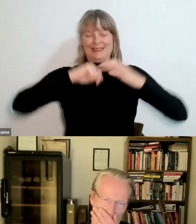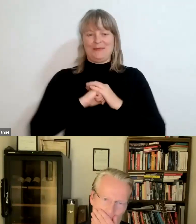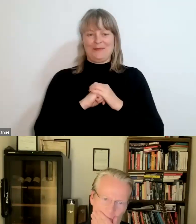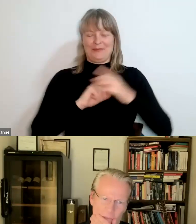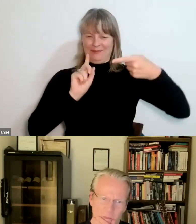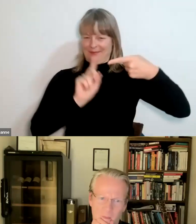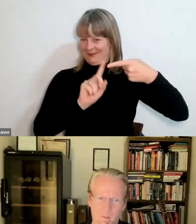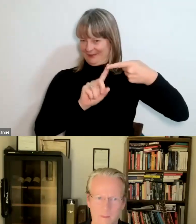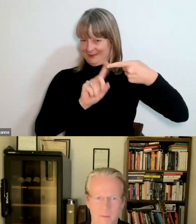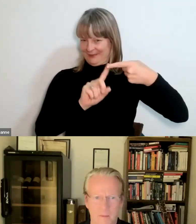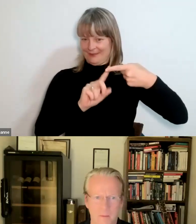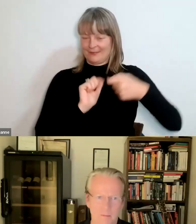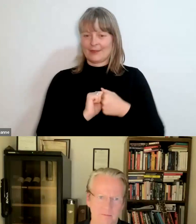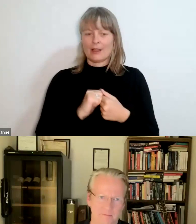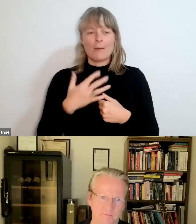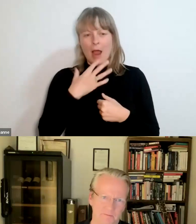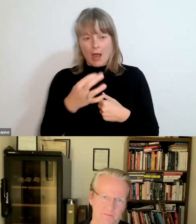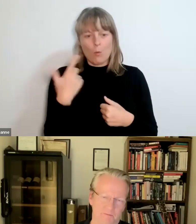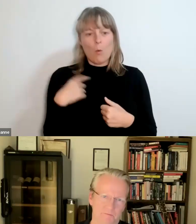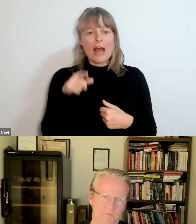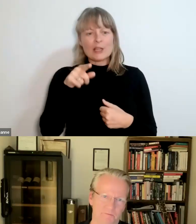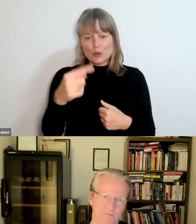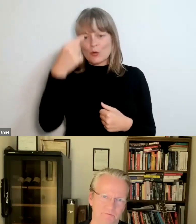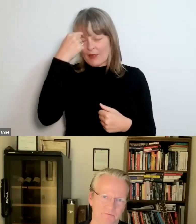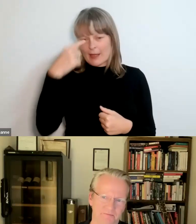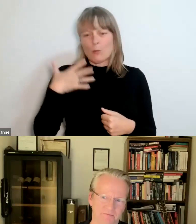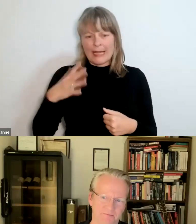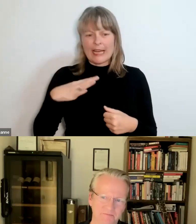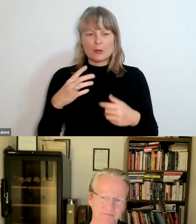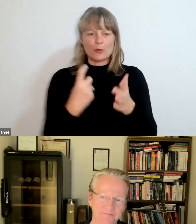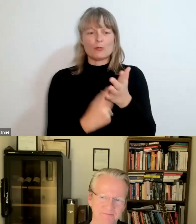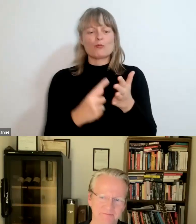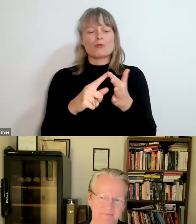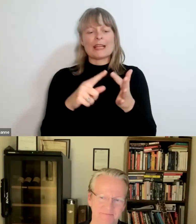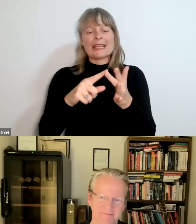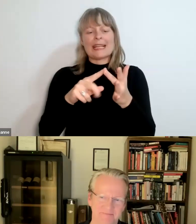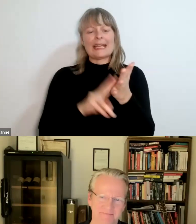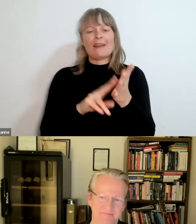sent to you via email after this webinar. It is my religion to warmly welcome you both this